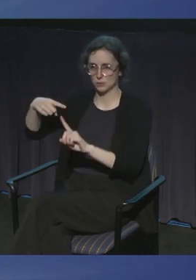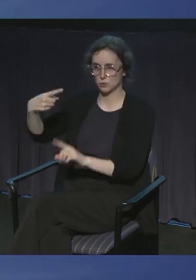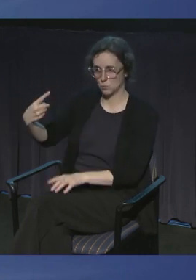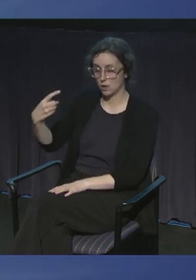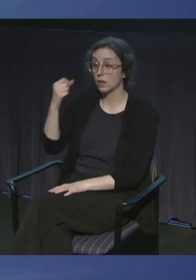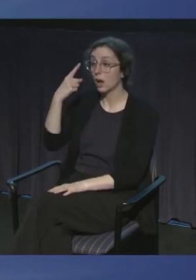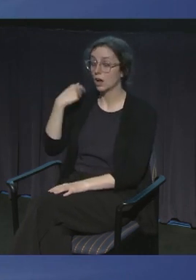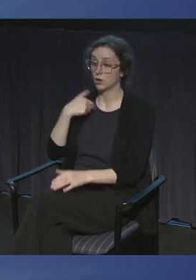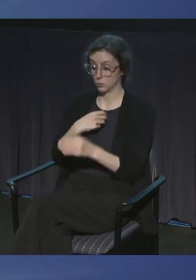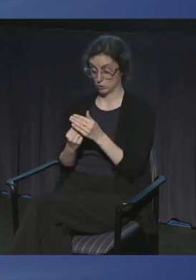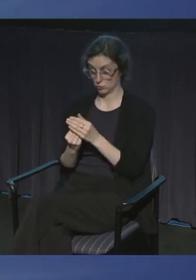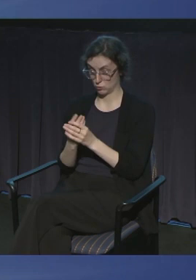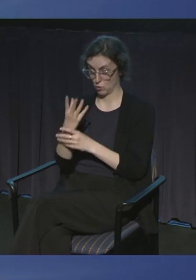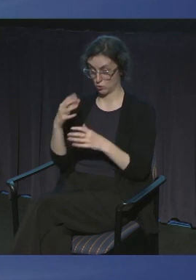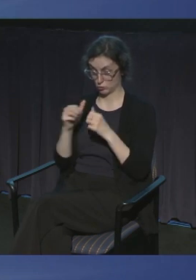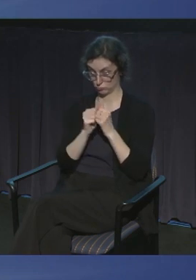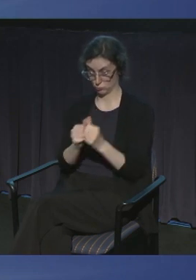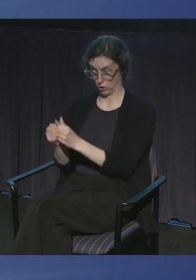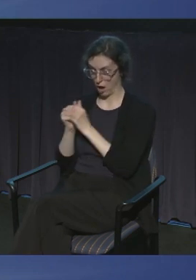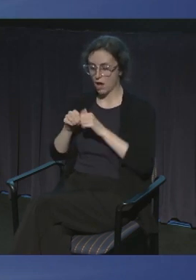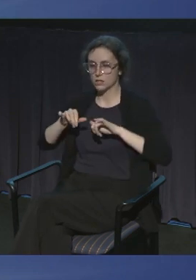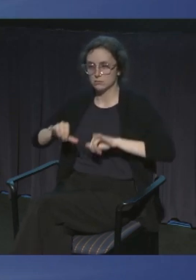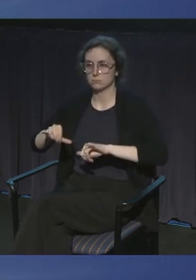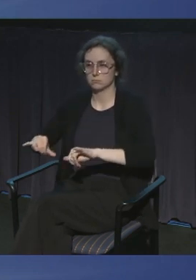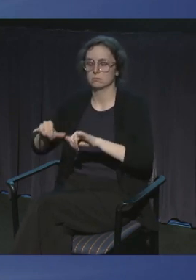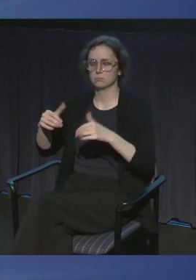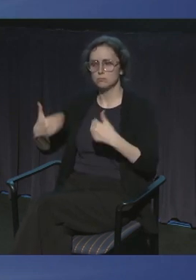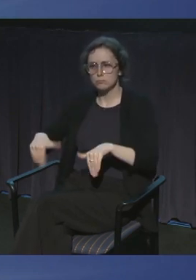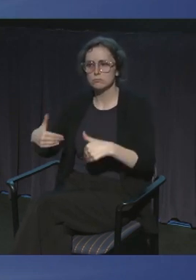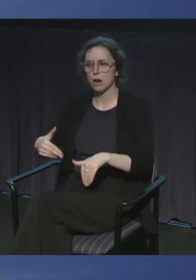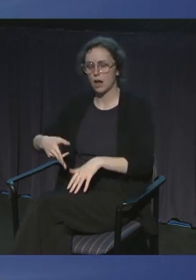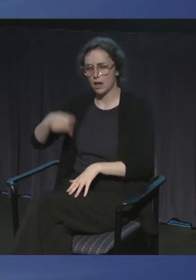TOGETHER, HOWEVER, ALL OF A SUDDEN WE ARE SEEING VERY